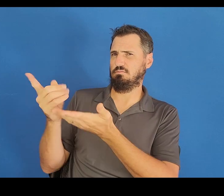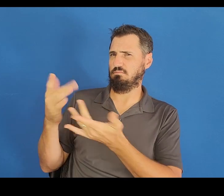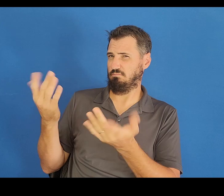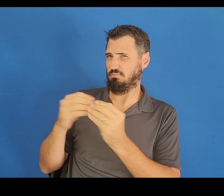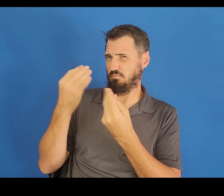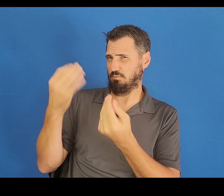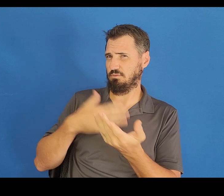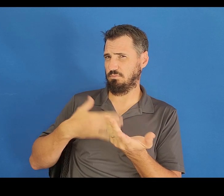Thanks Mayor